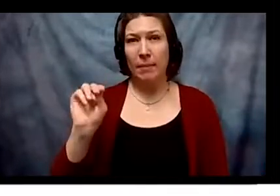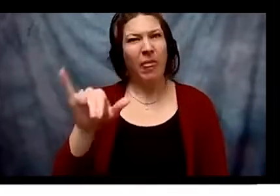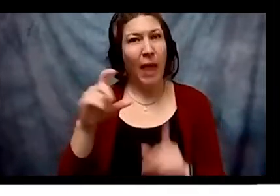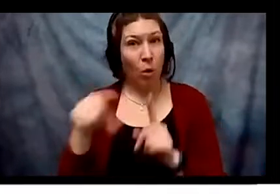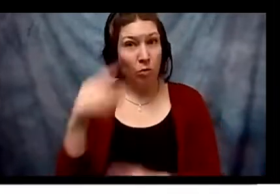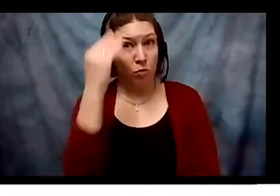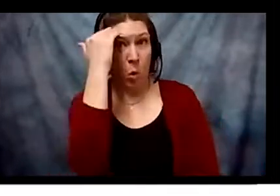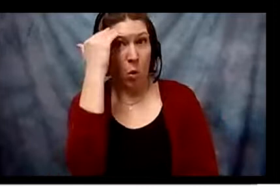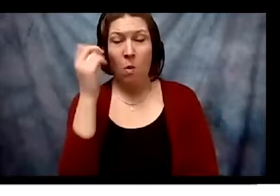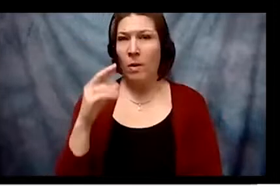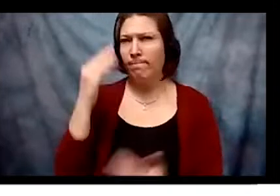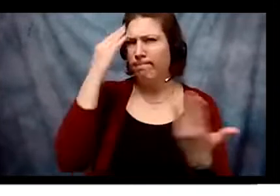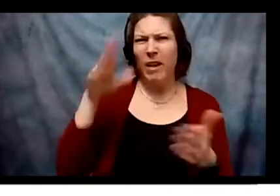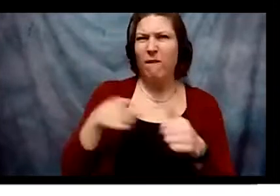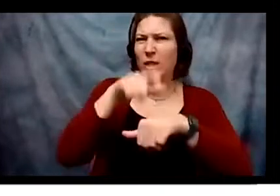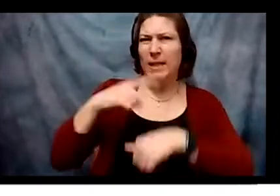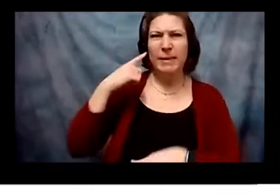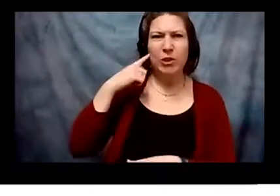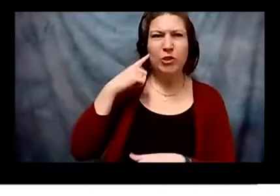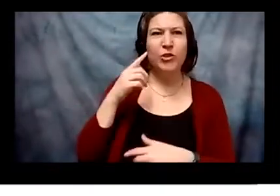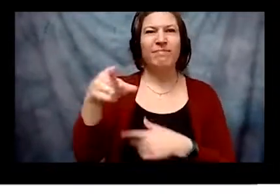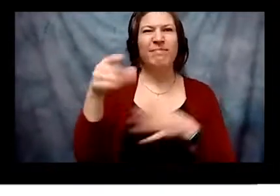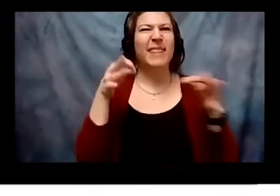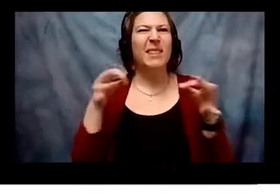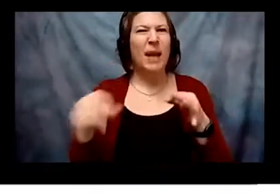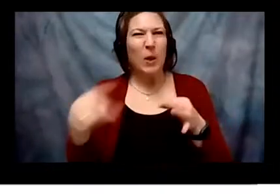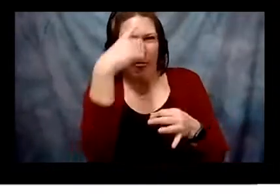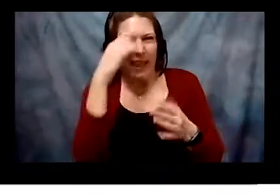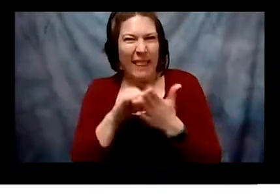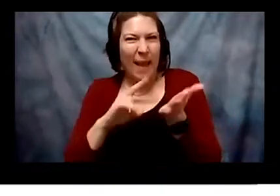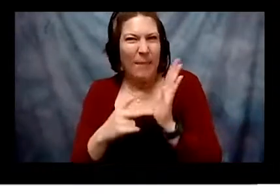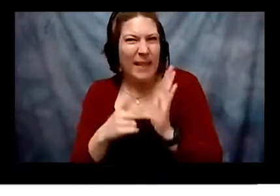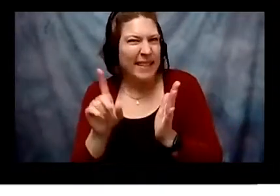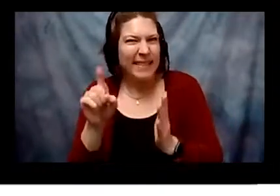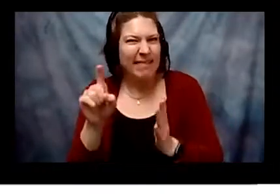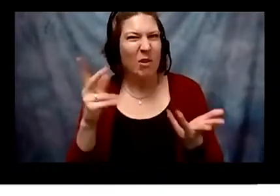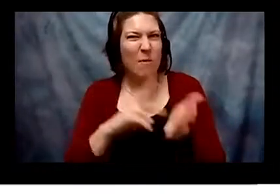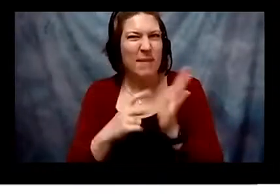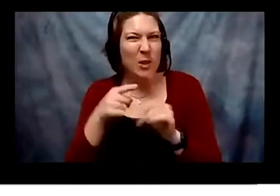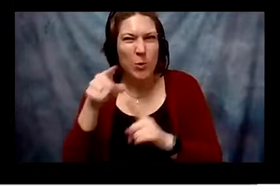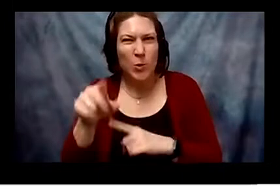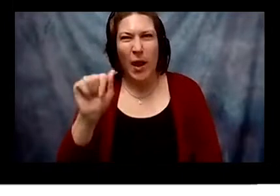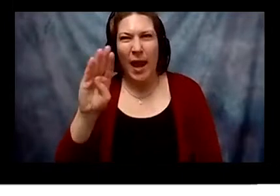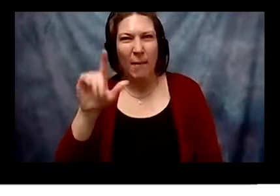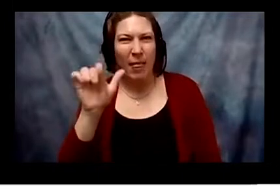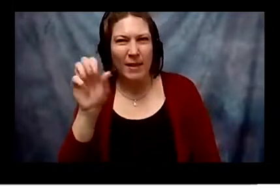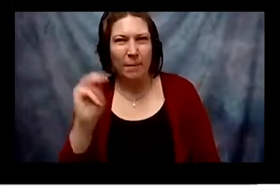what you think the word means. We have set it up so that you must choose which room you join.